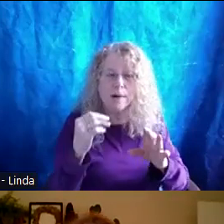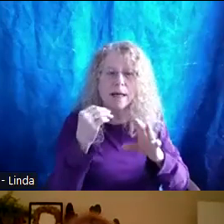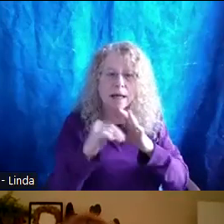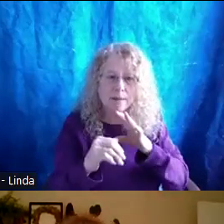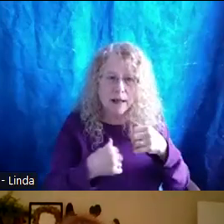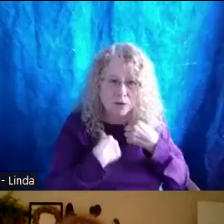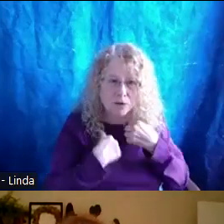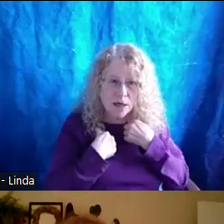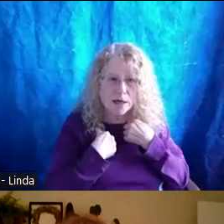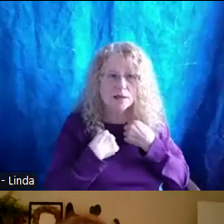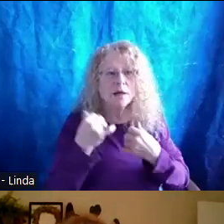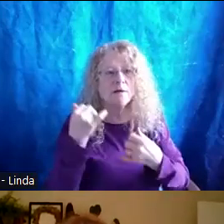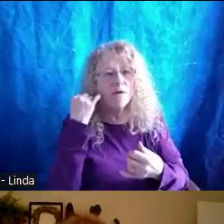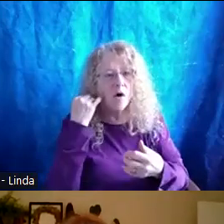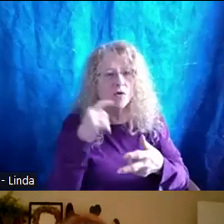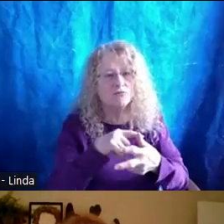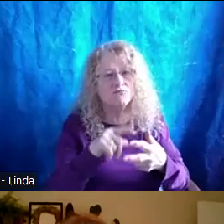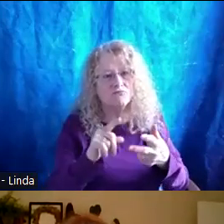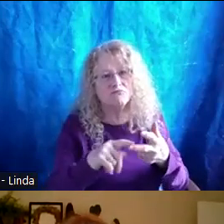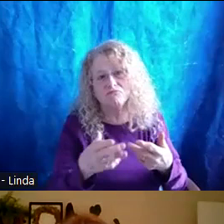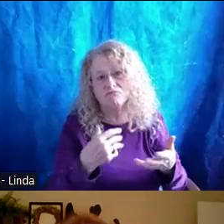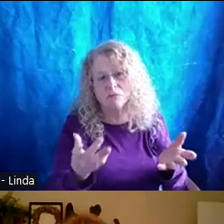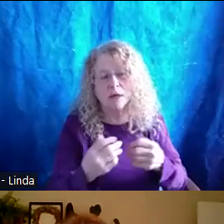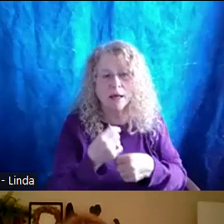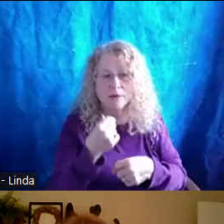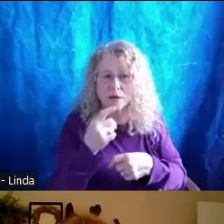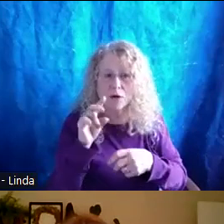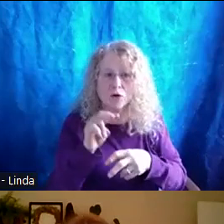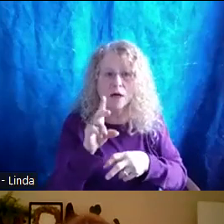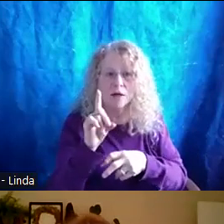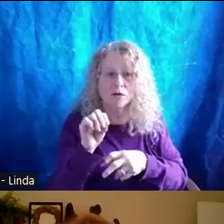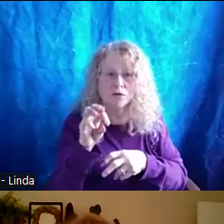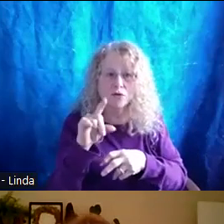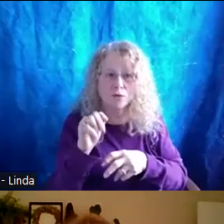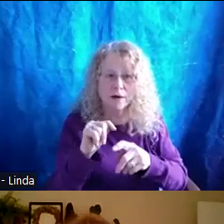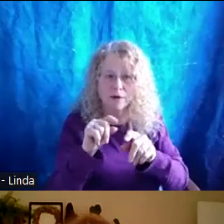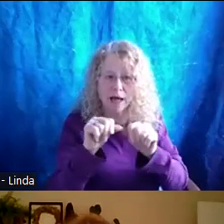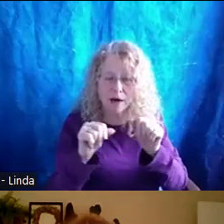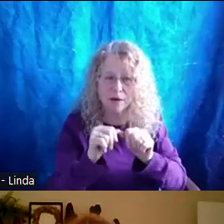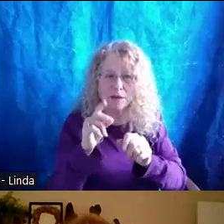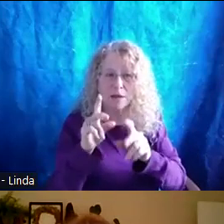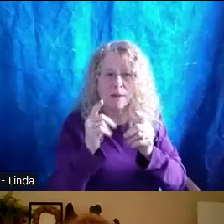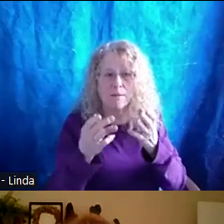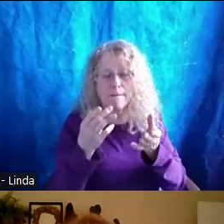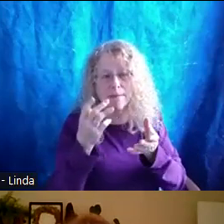I'LL JUST MENTION, IT LOOKS LIKE REVIEWING THE DRAFT AREAS THAT MIGHT INTEREST ANY ONE